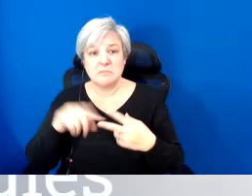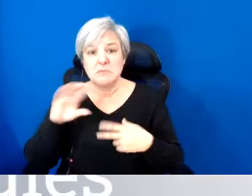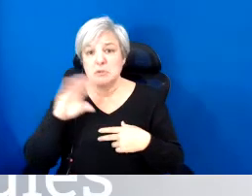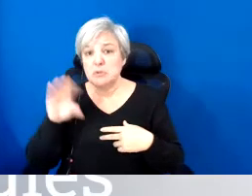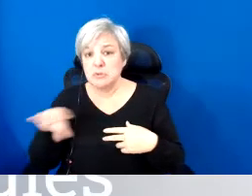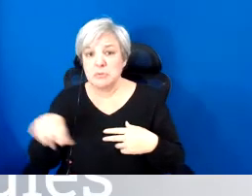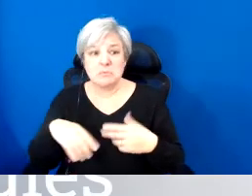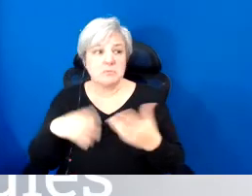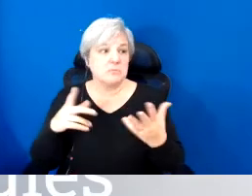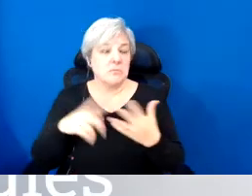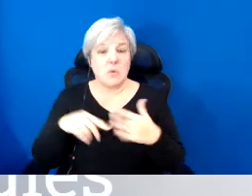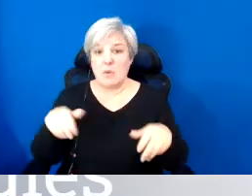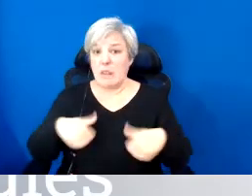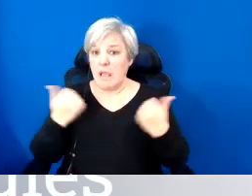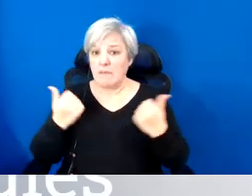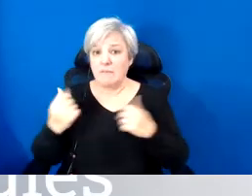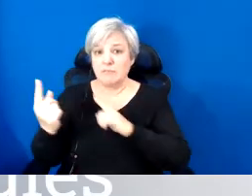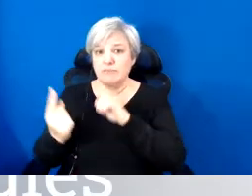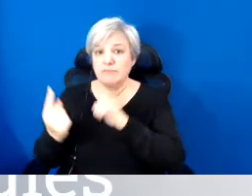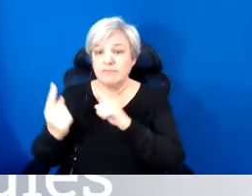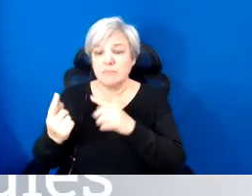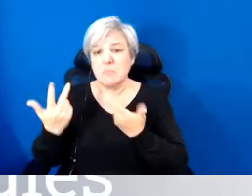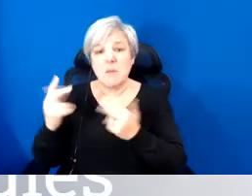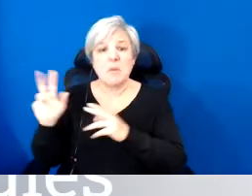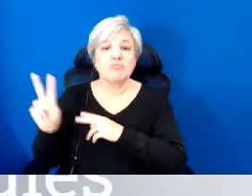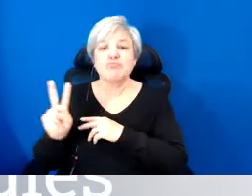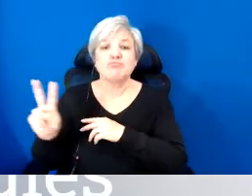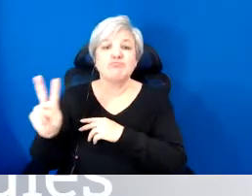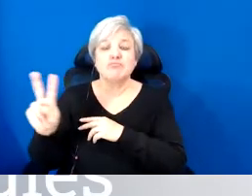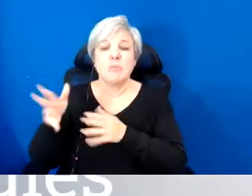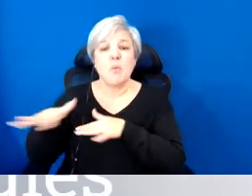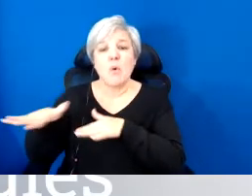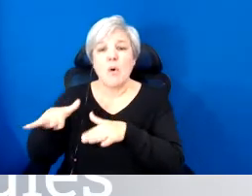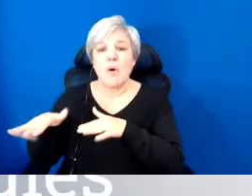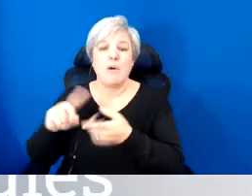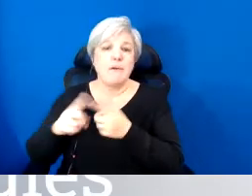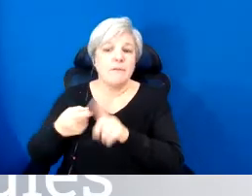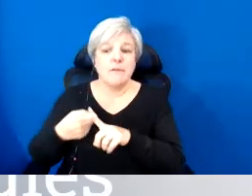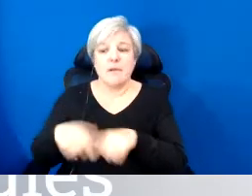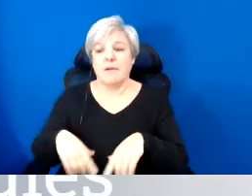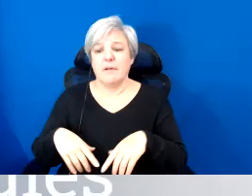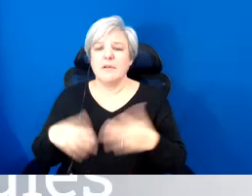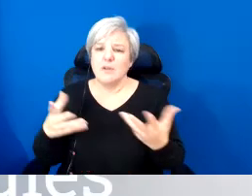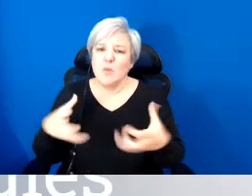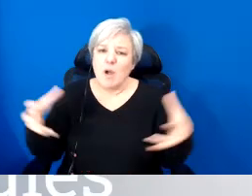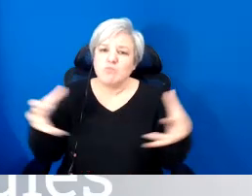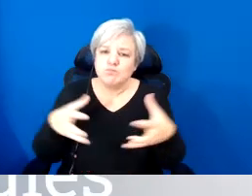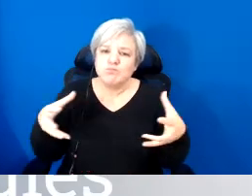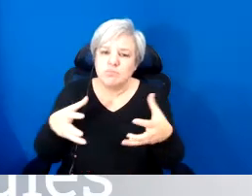or if it's in person taking a walk or getting together with friends. You want to collaborate on the time, that's good for everybody.